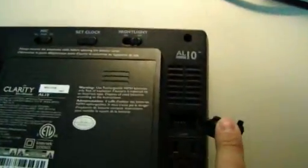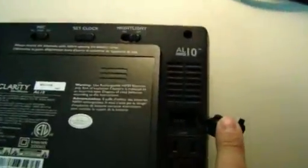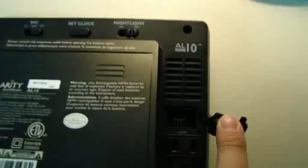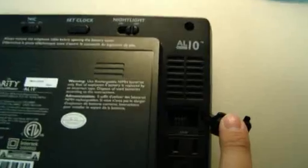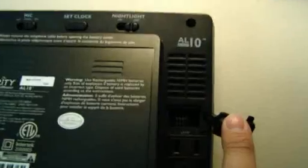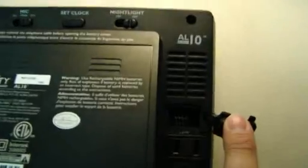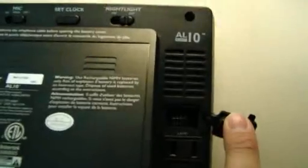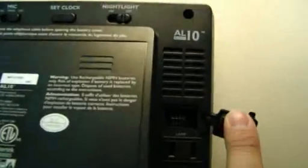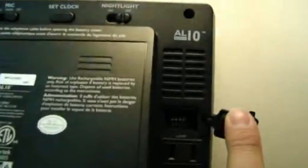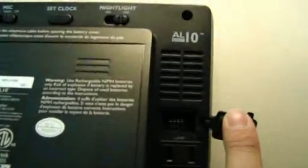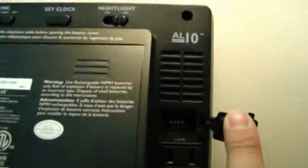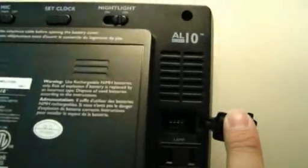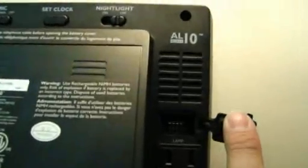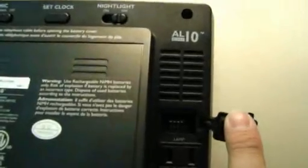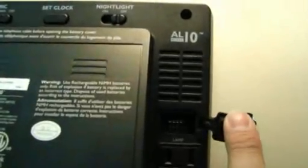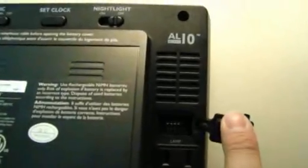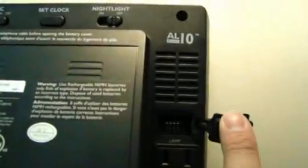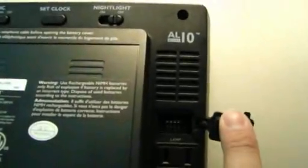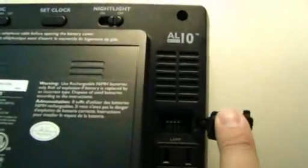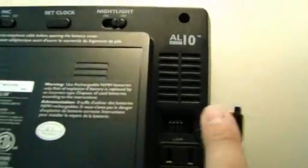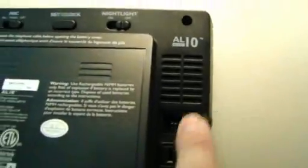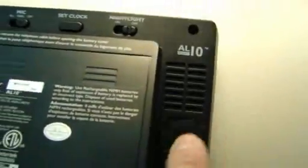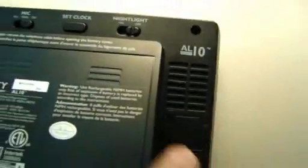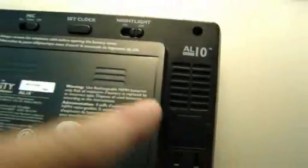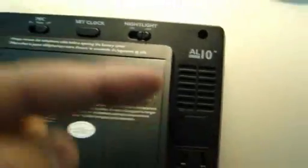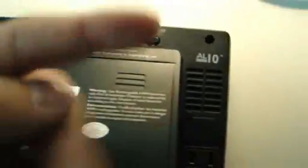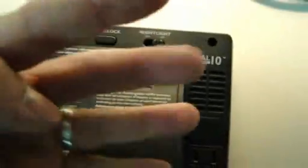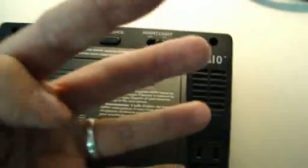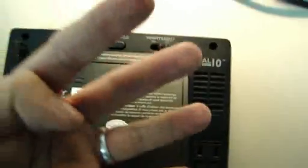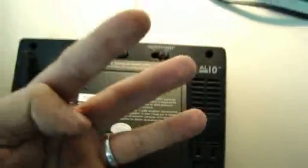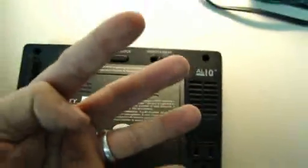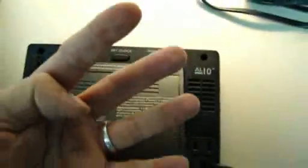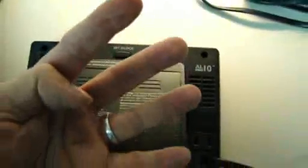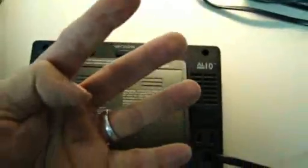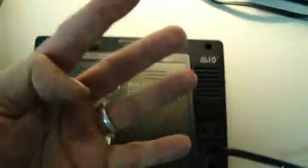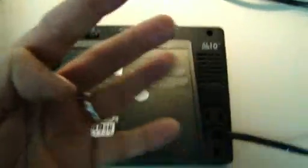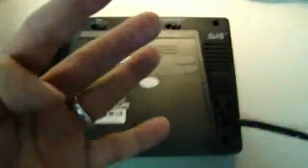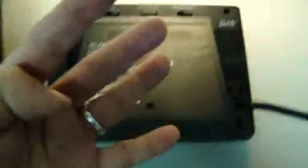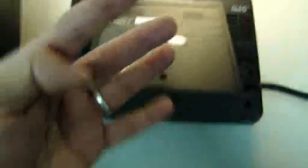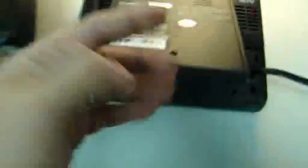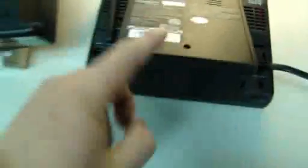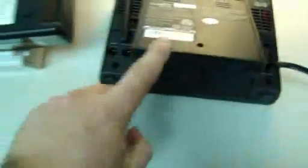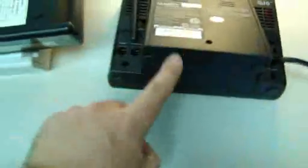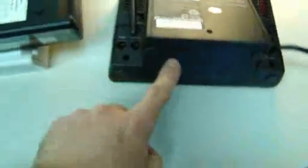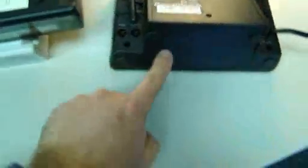4 switches